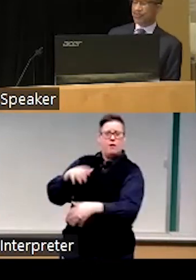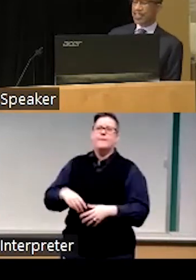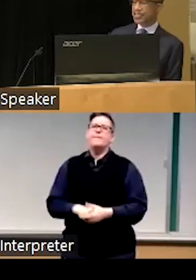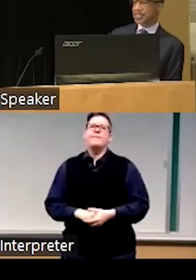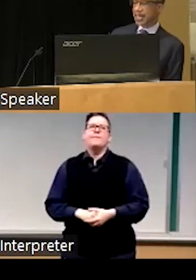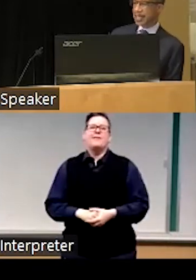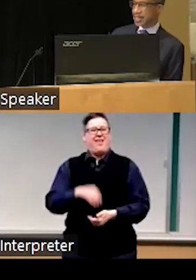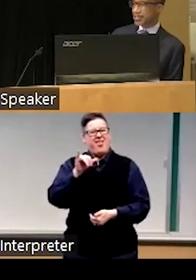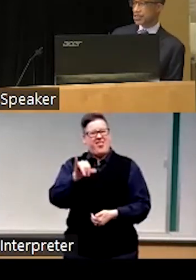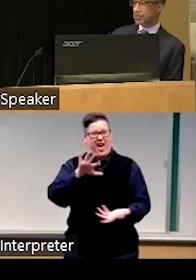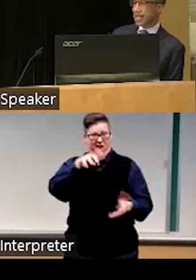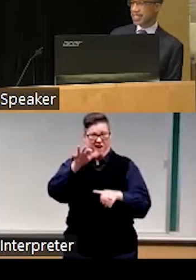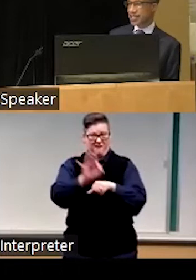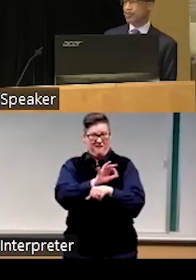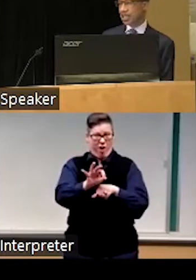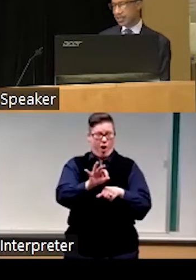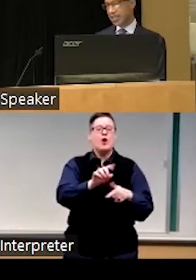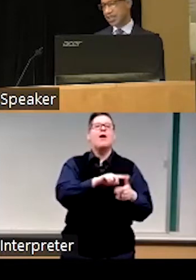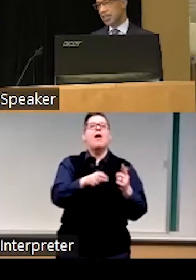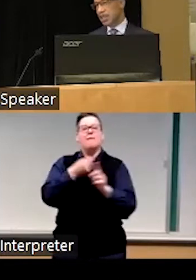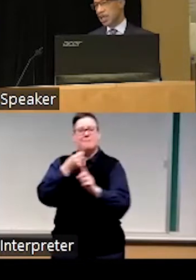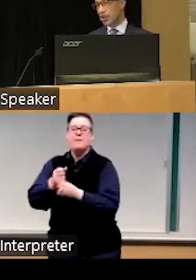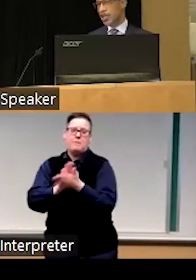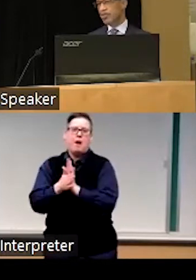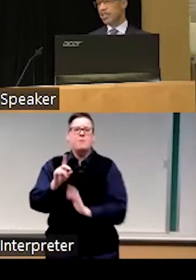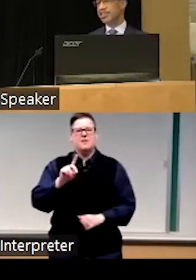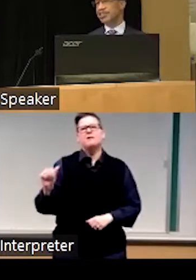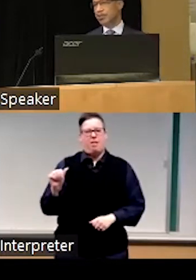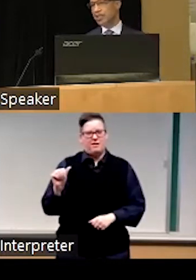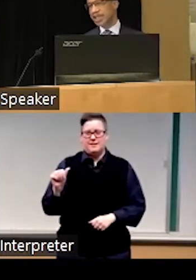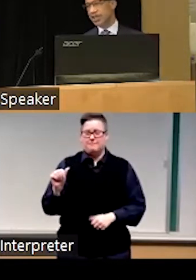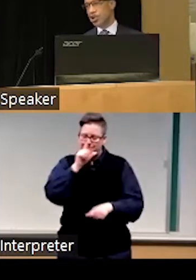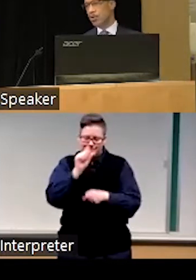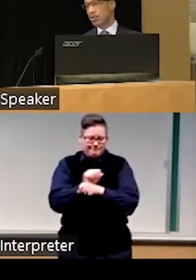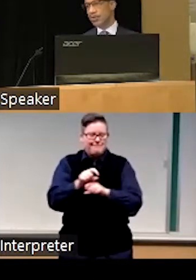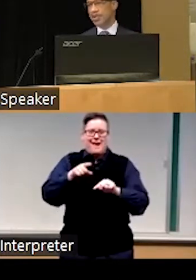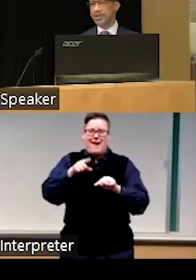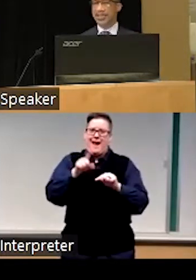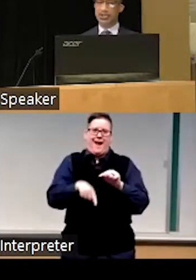that dysfunction then leads to a disability their inability to complete their goals whether that's